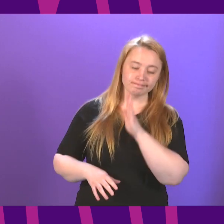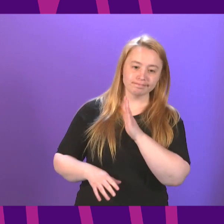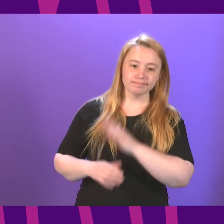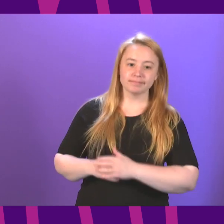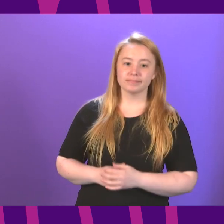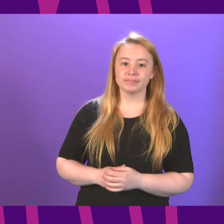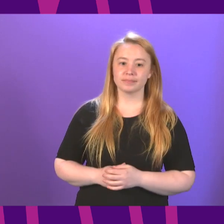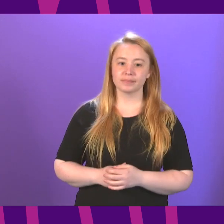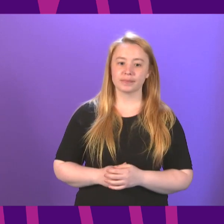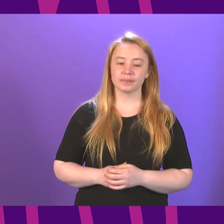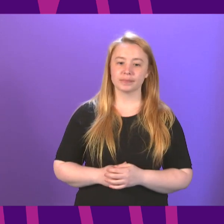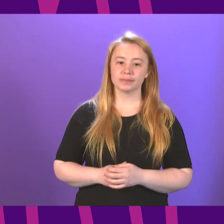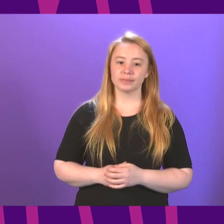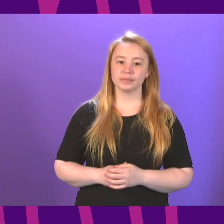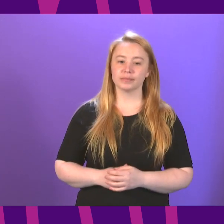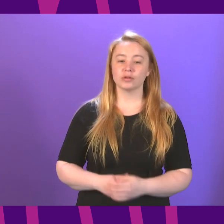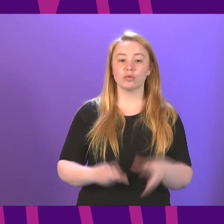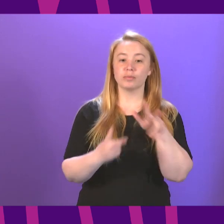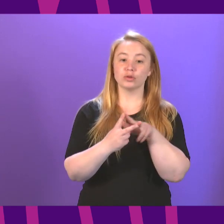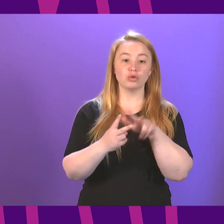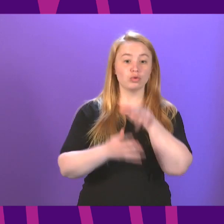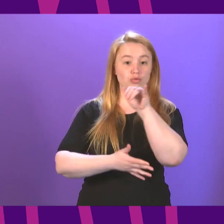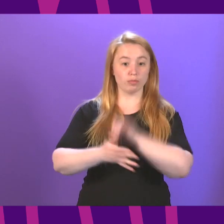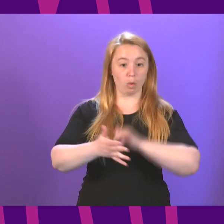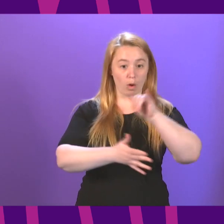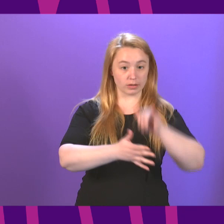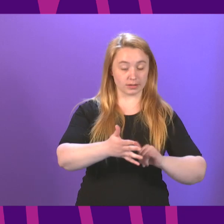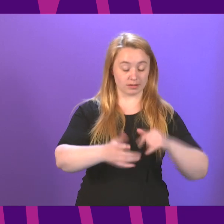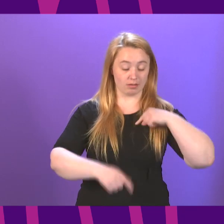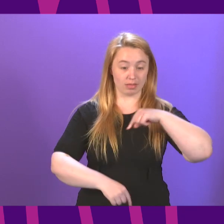There has been a lot of focus on two reports this week, but, no matter how devastating they were or